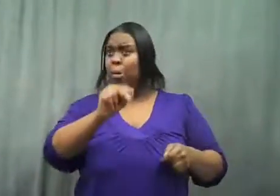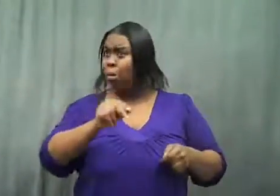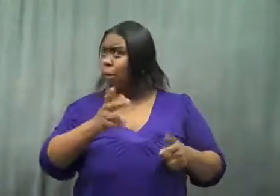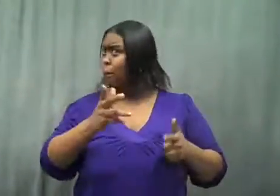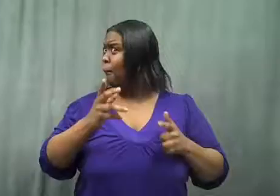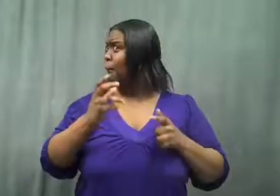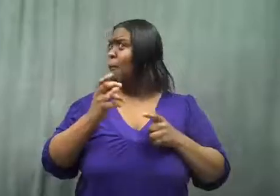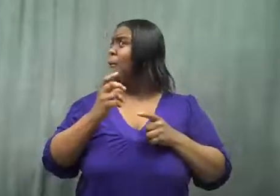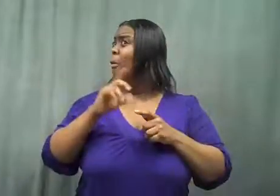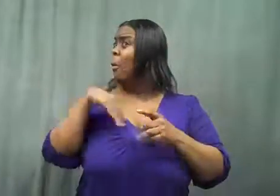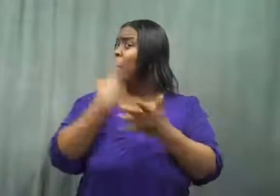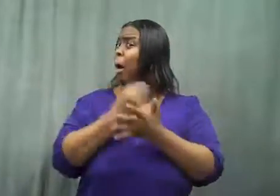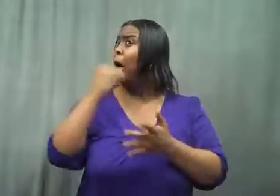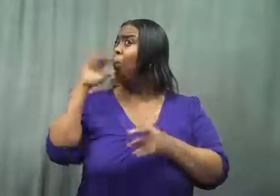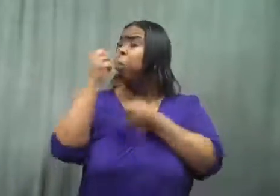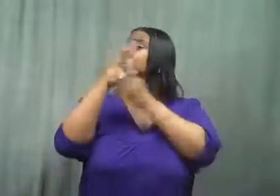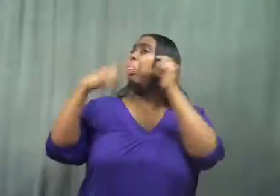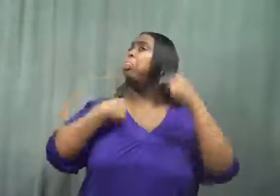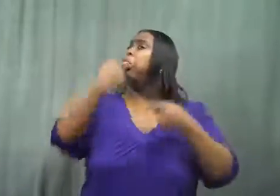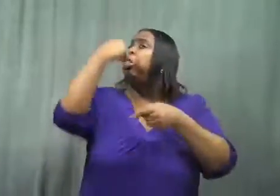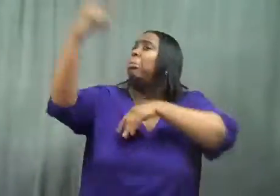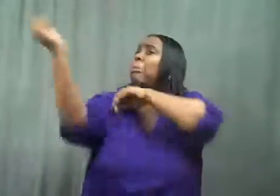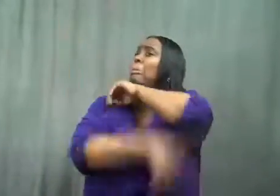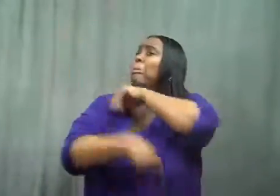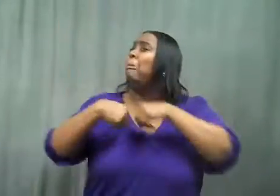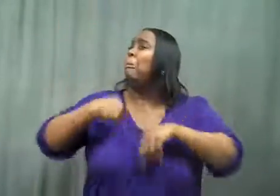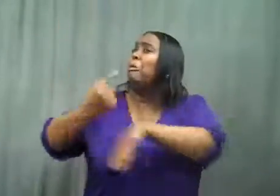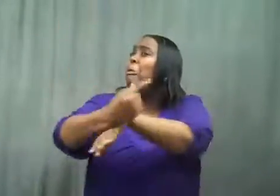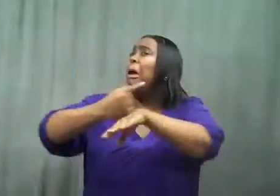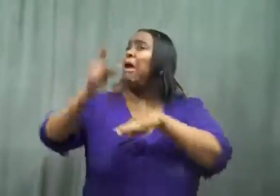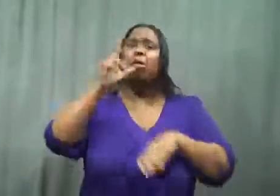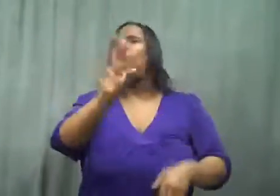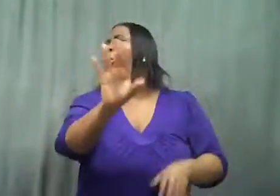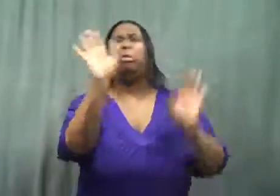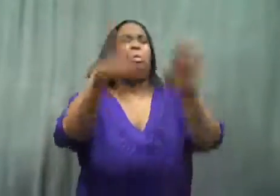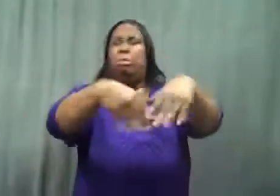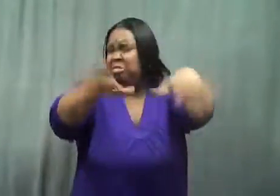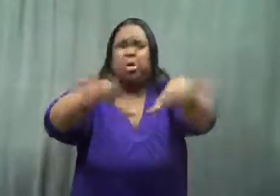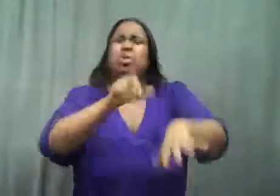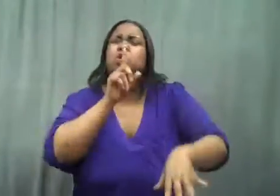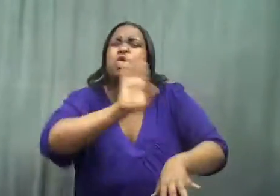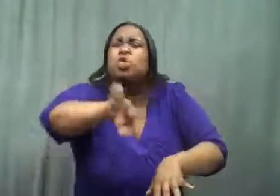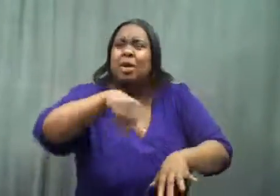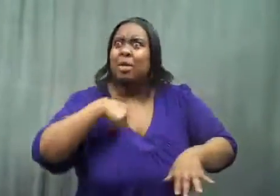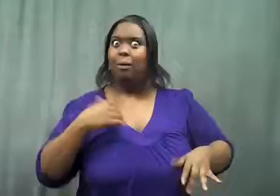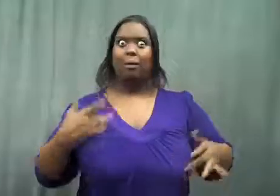"I'm not gonna get grounded when I come back?" "Shhh! No! Take them!"